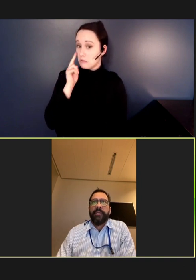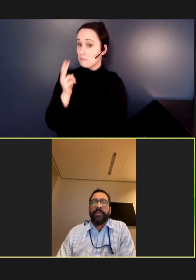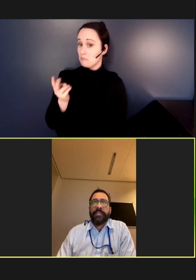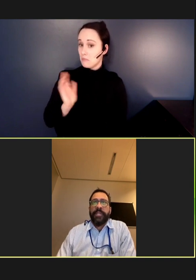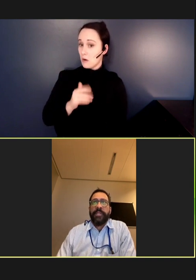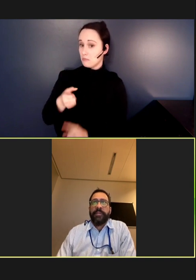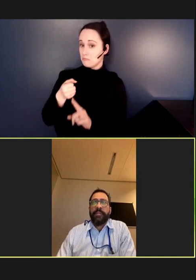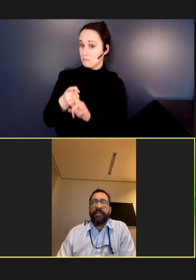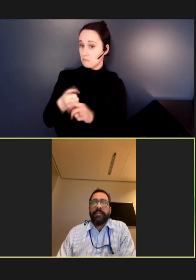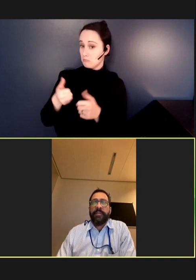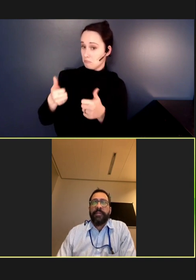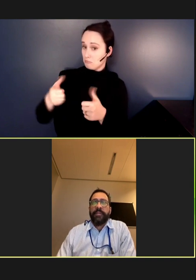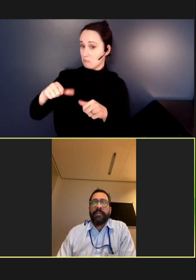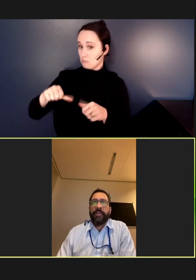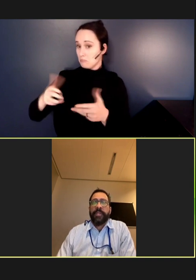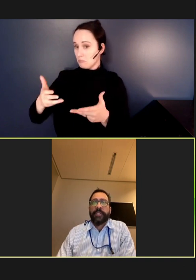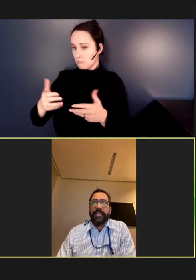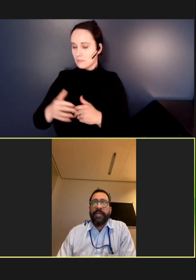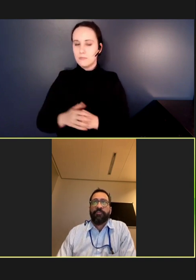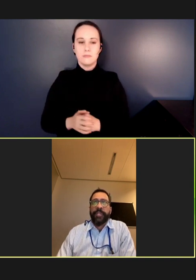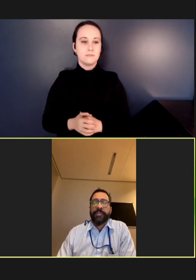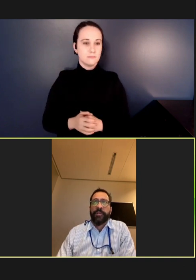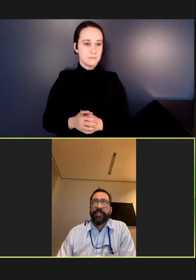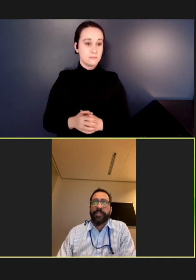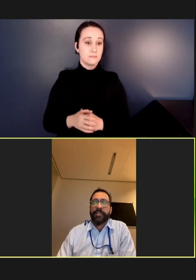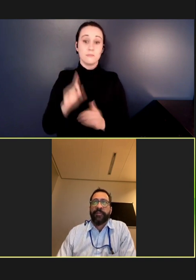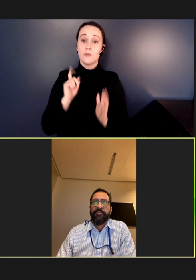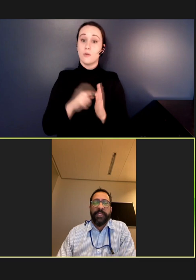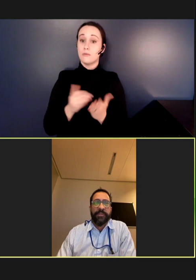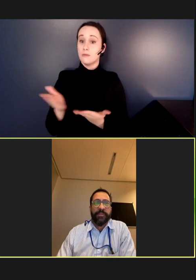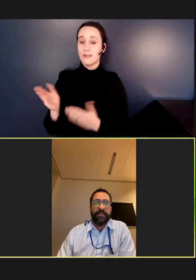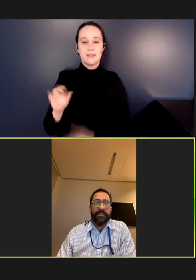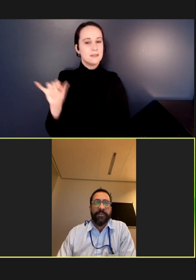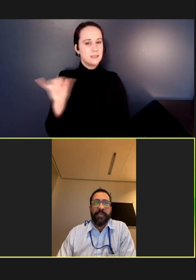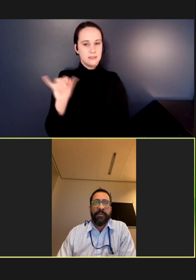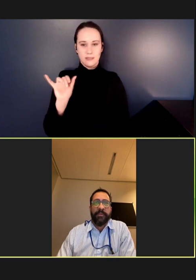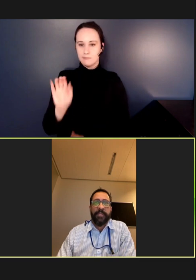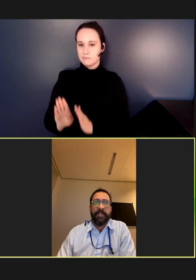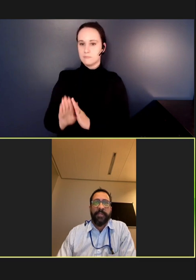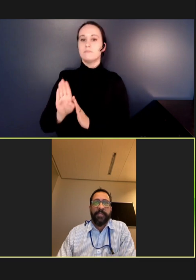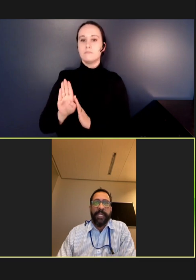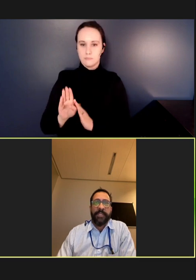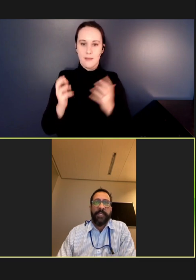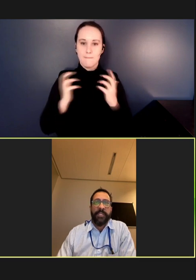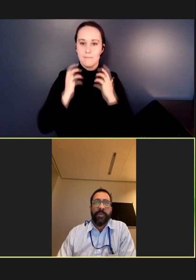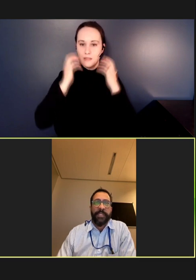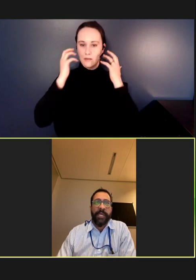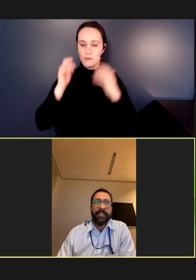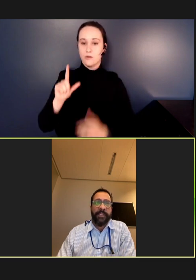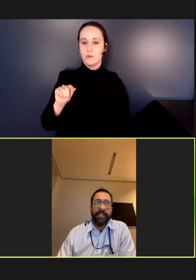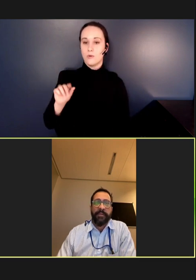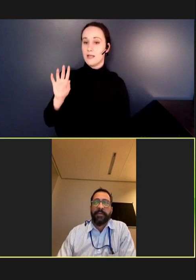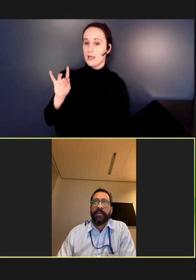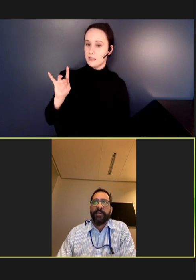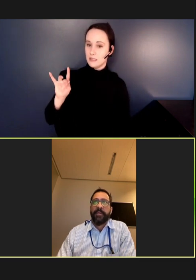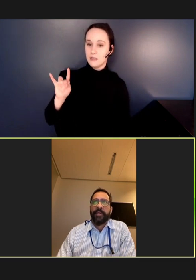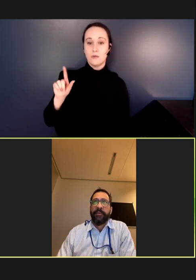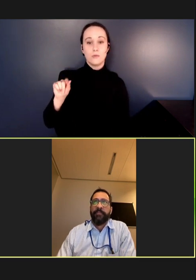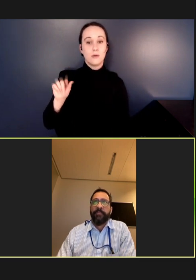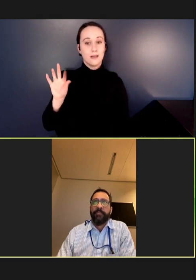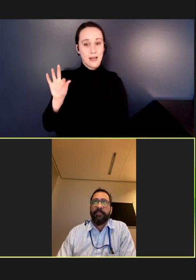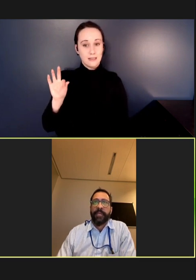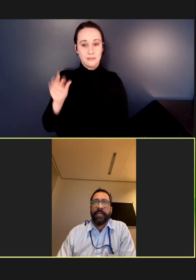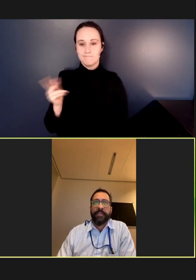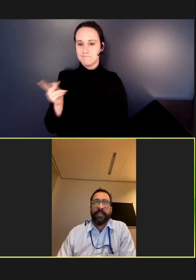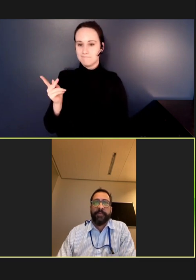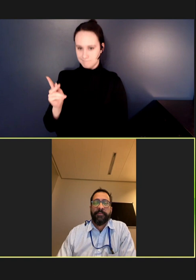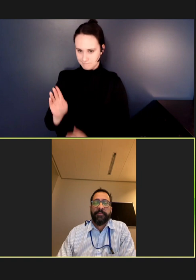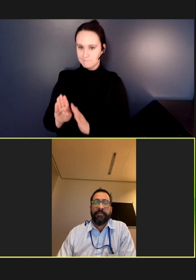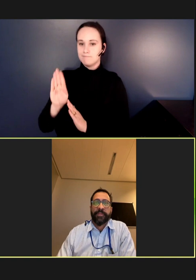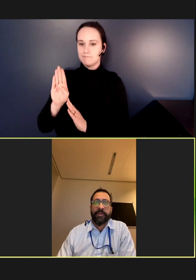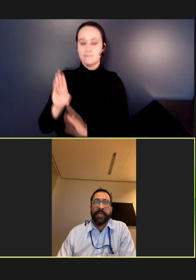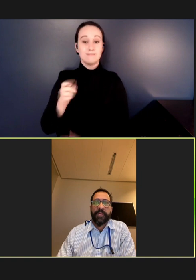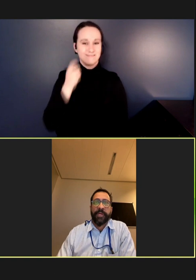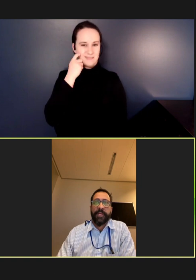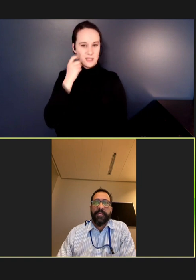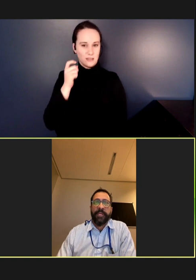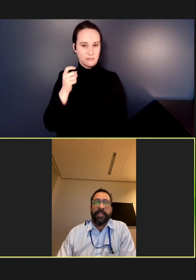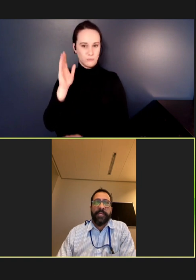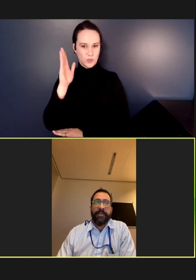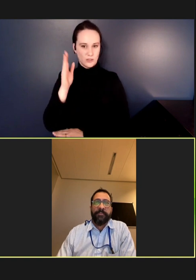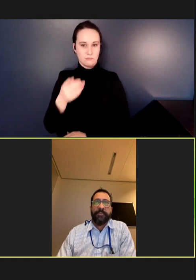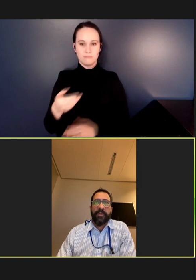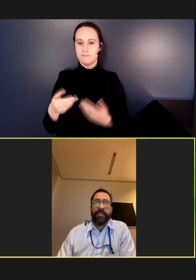You can see the same resurgence of measles in 2018, 2019 that Natasha described. So,